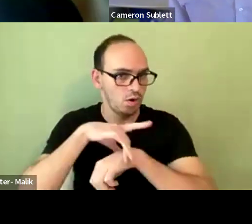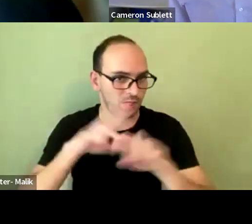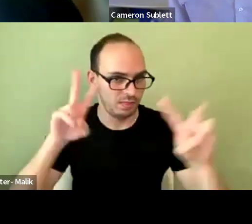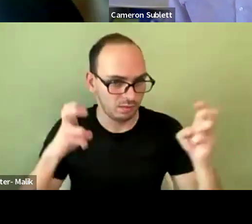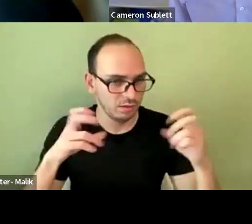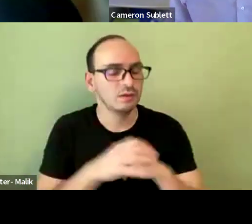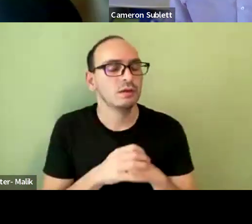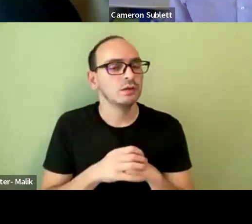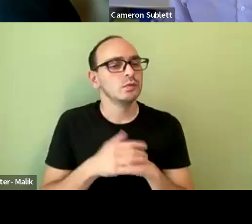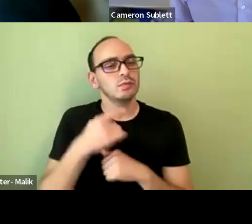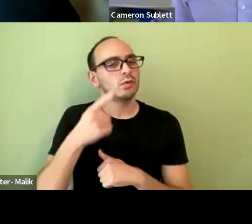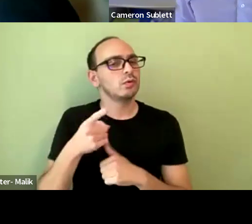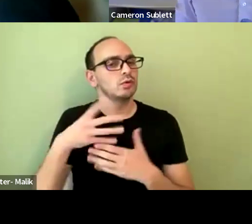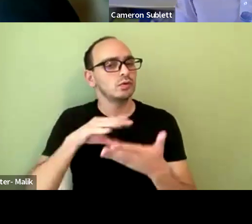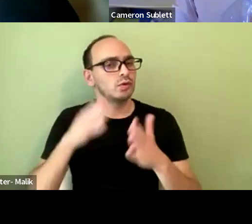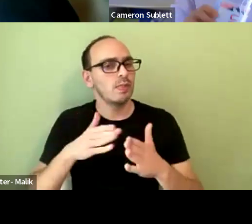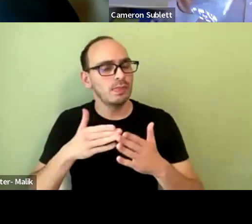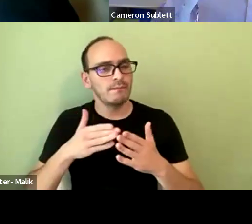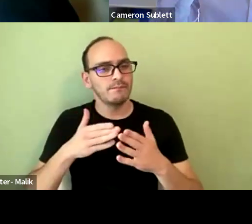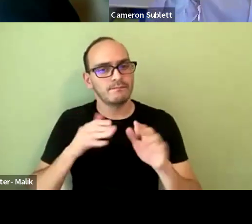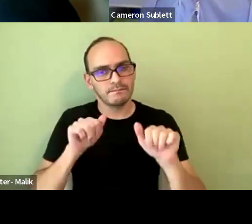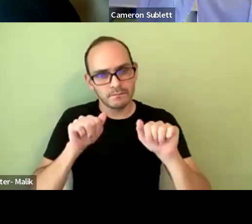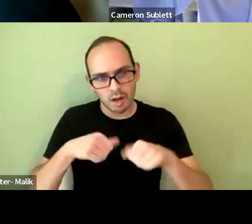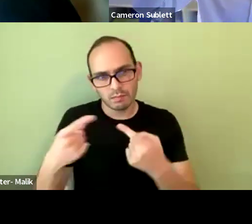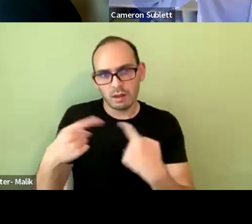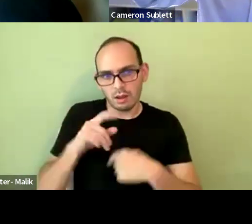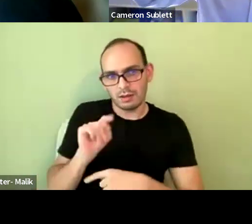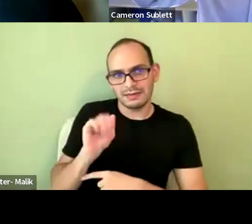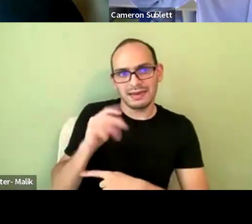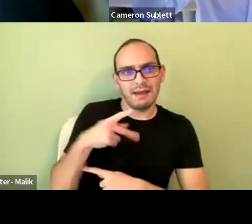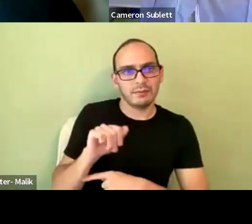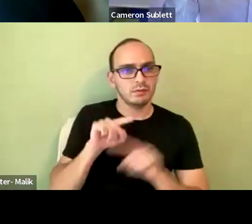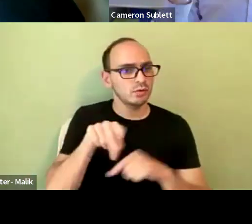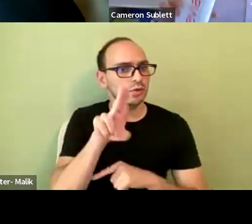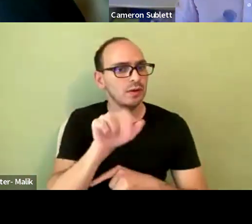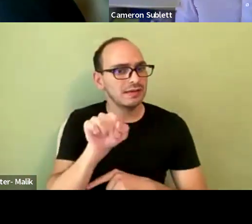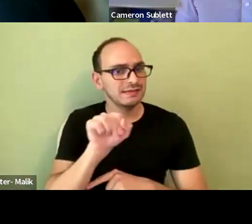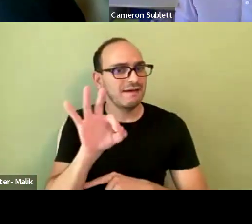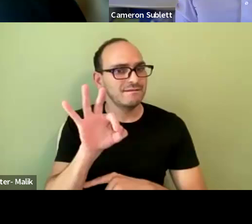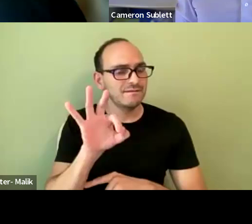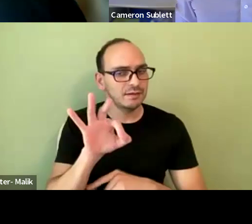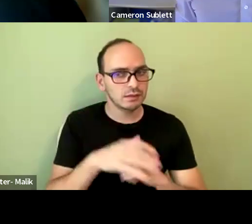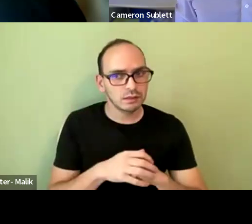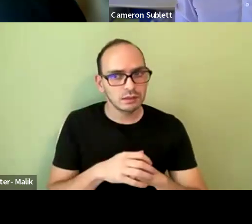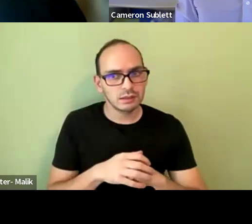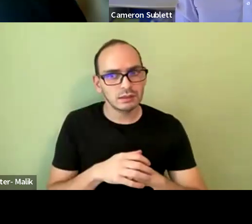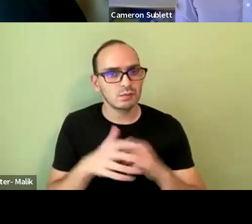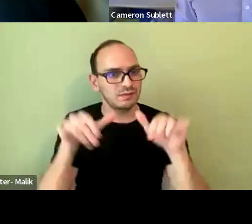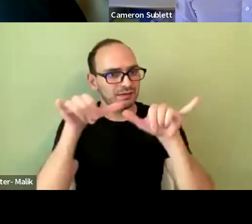Are talking to students they were talking about the prospect of coming to Tampa to go to USF. One of the common themes was they would